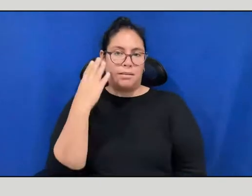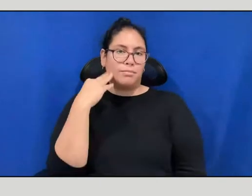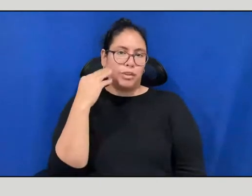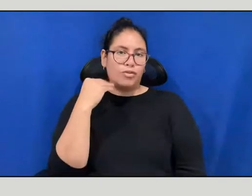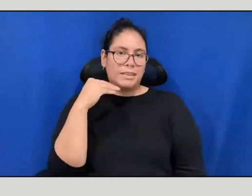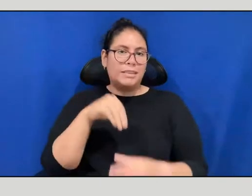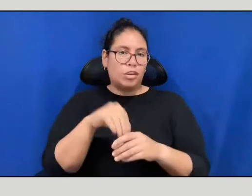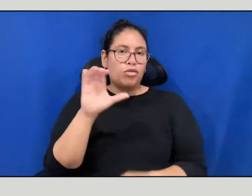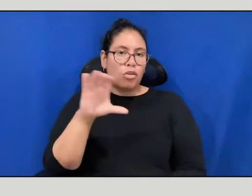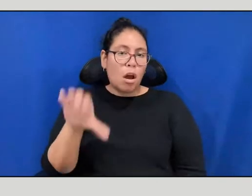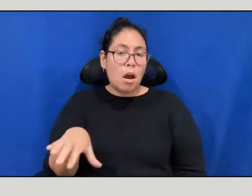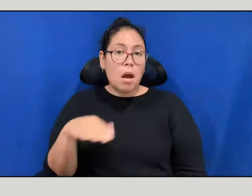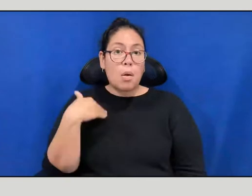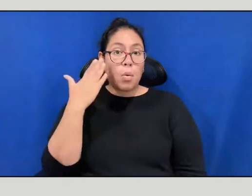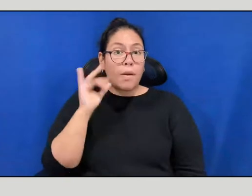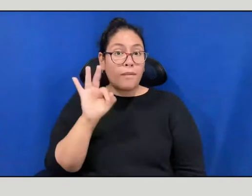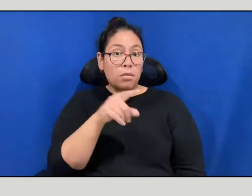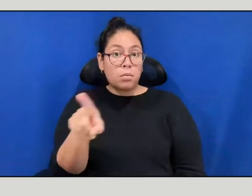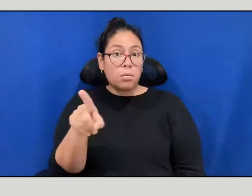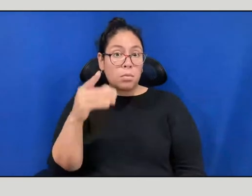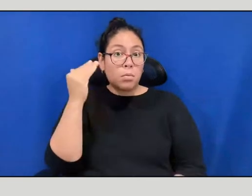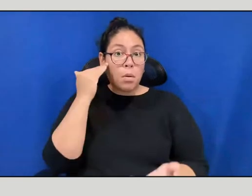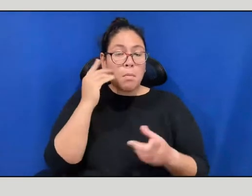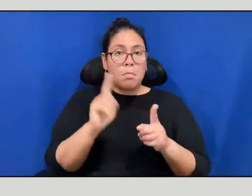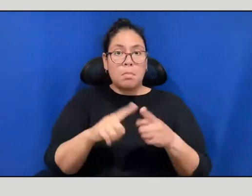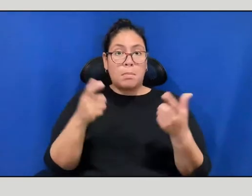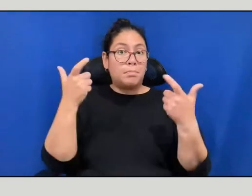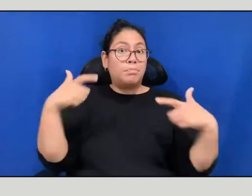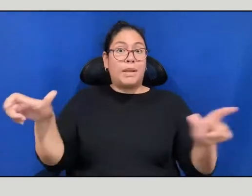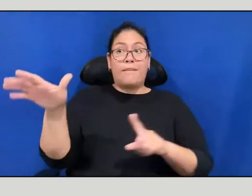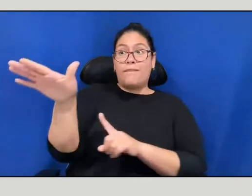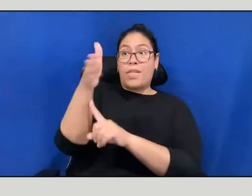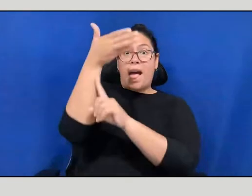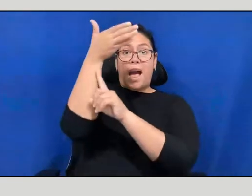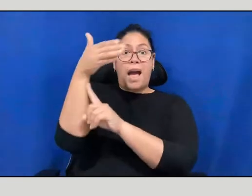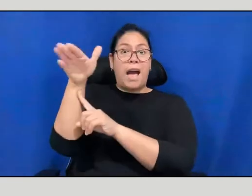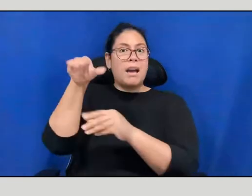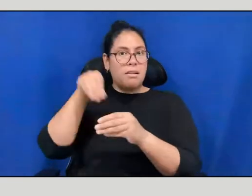the largest monument to a flag in the world is in Chicago, and it's the Puerto Rican flag